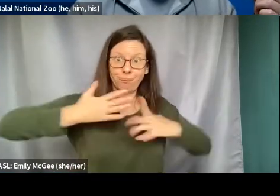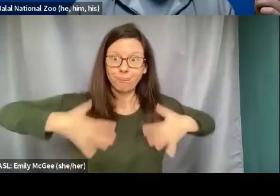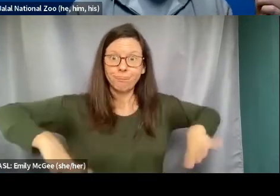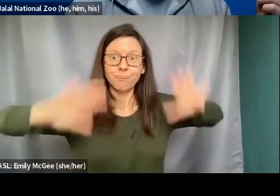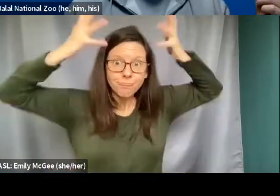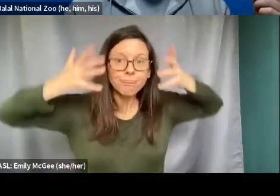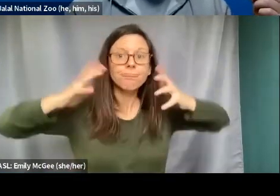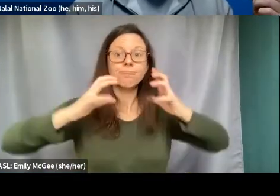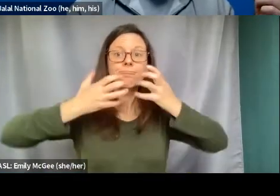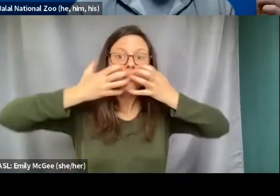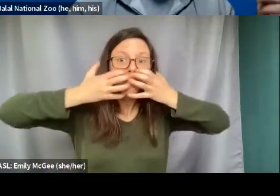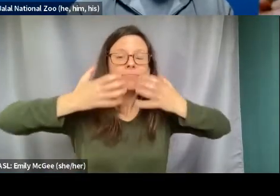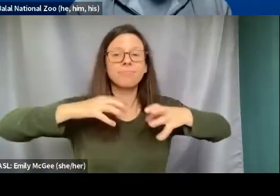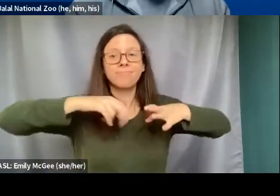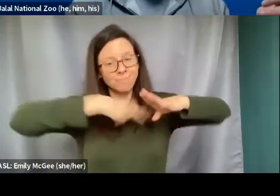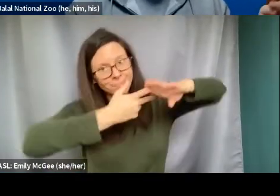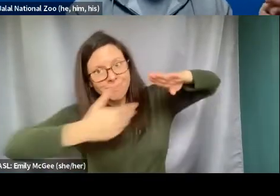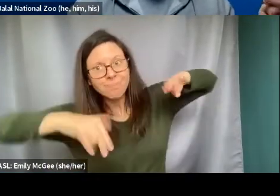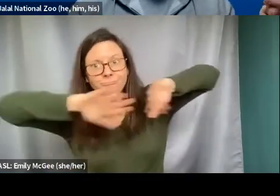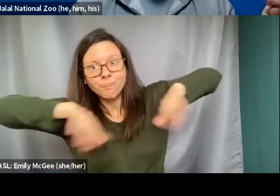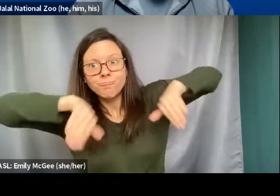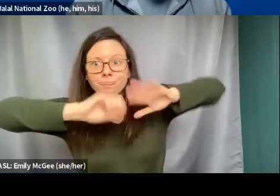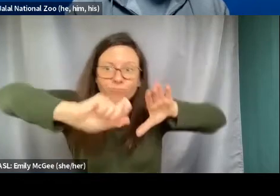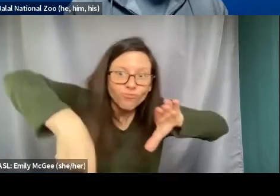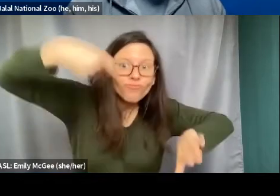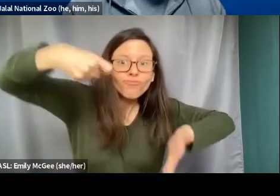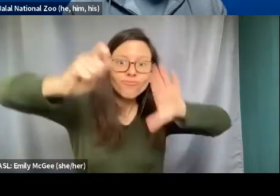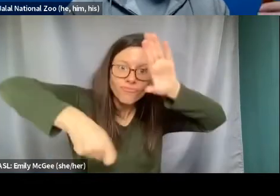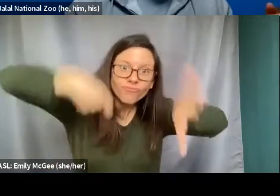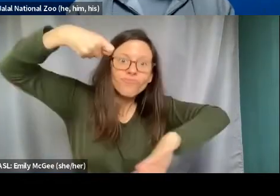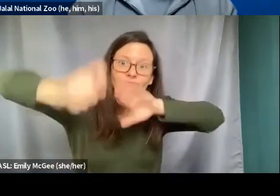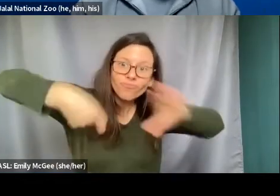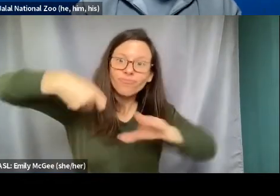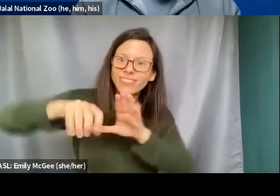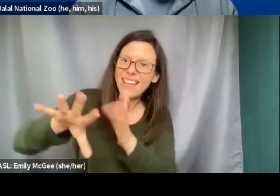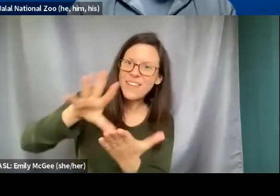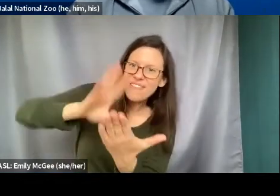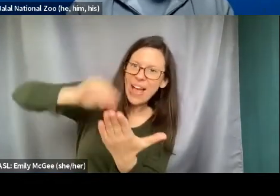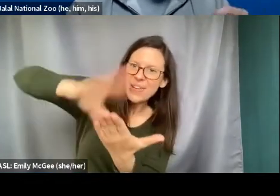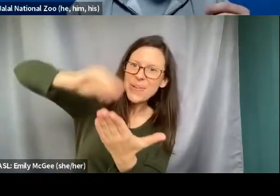and then um getting them out of uh the exhibits so that way, see there's an example right there.